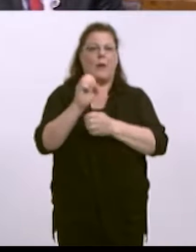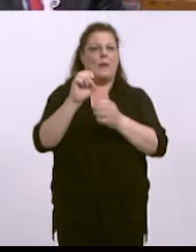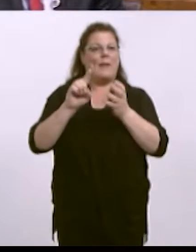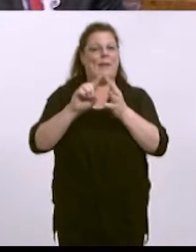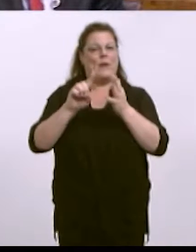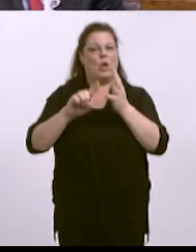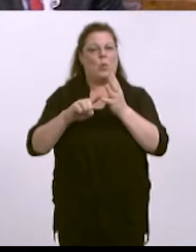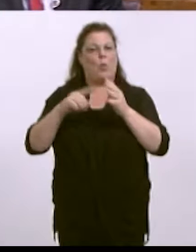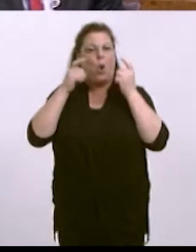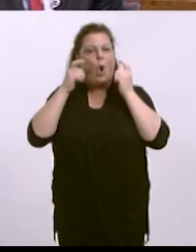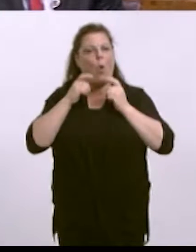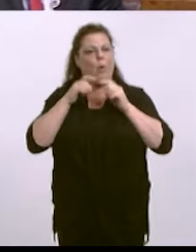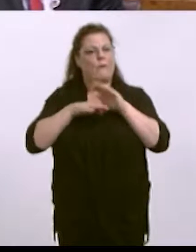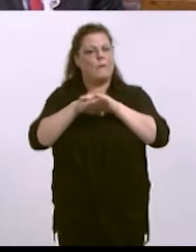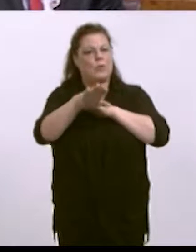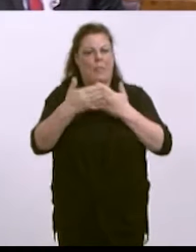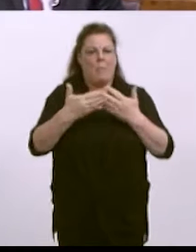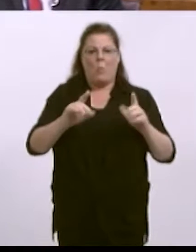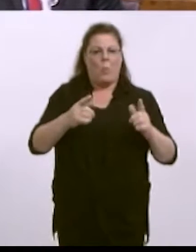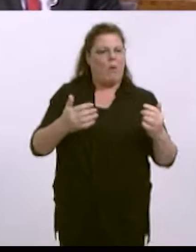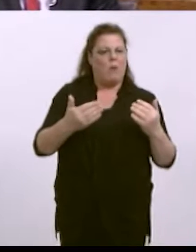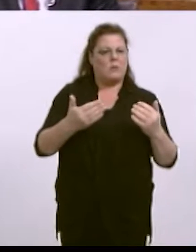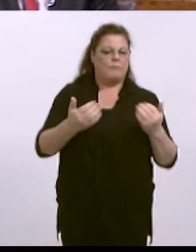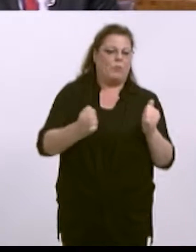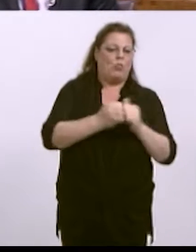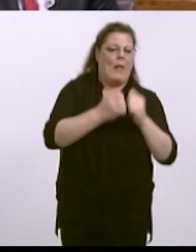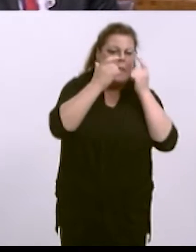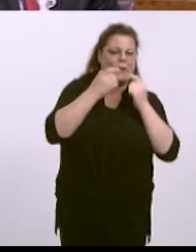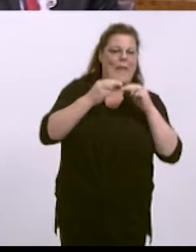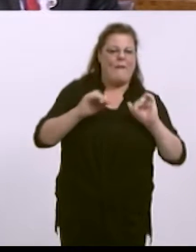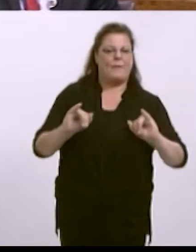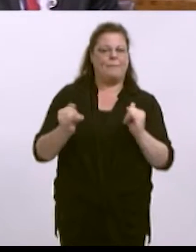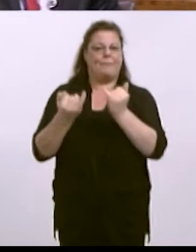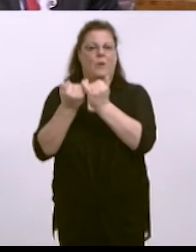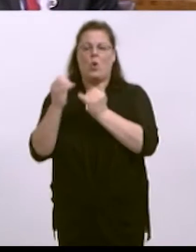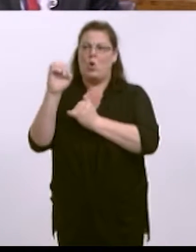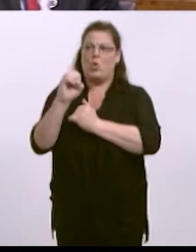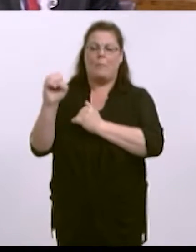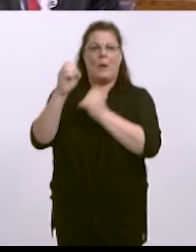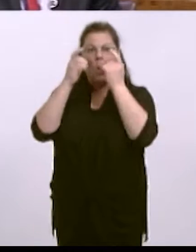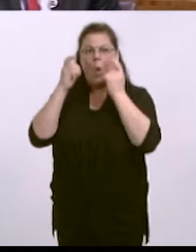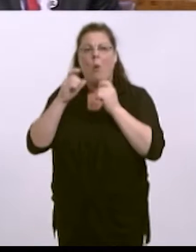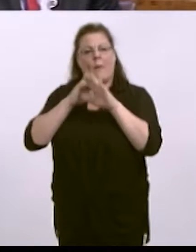at the moment of course, we canít pass any legislation that is in conflict or incompatible with European Union law. Clearly, that will change in the future.